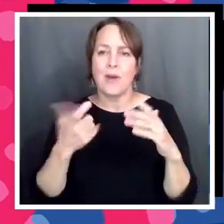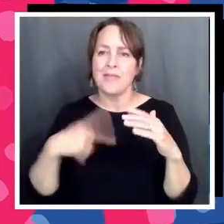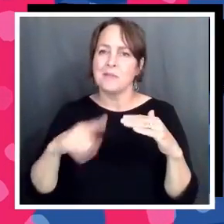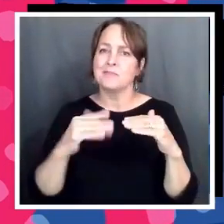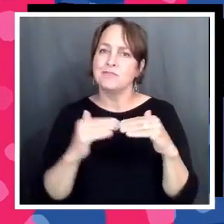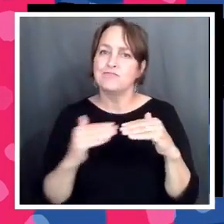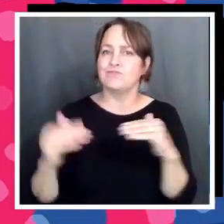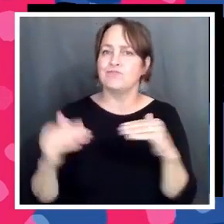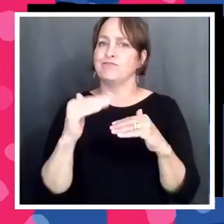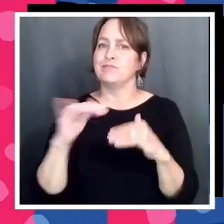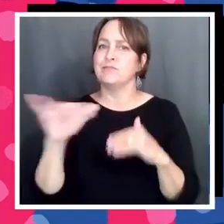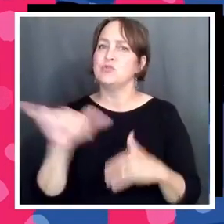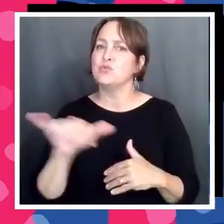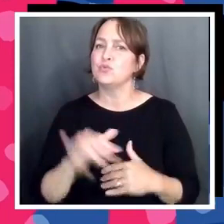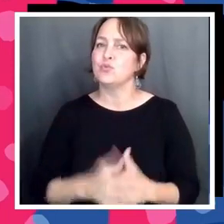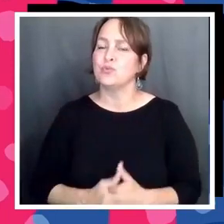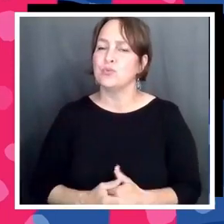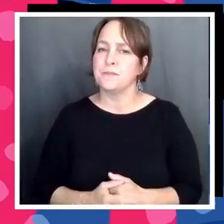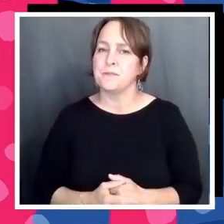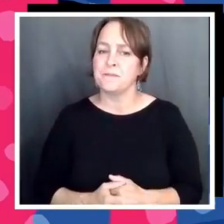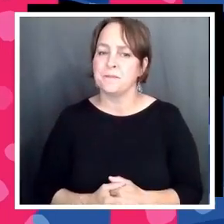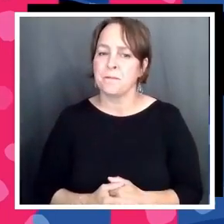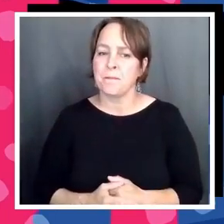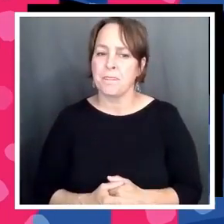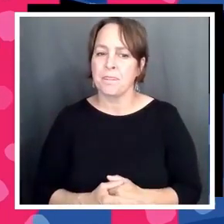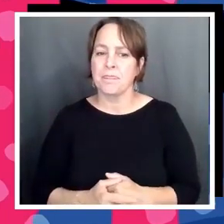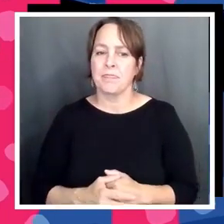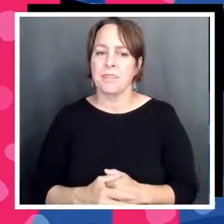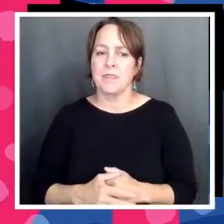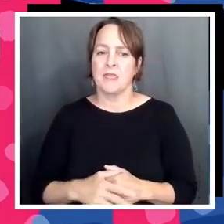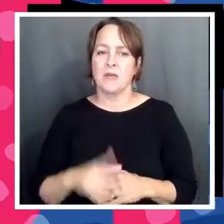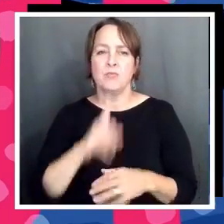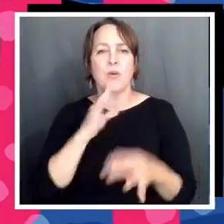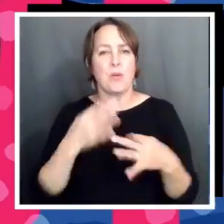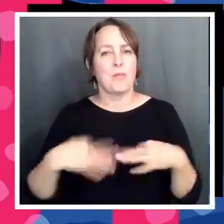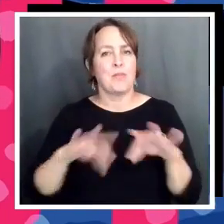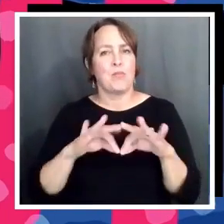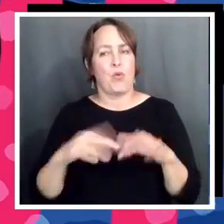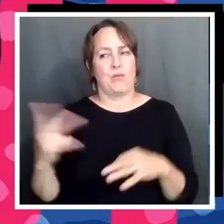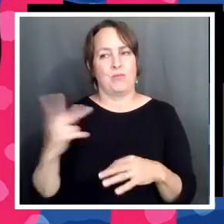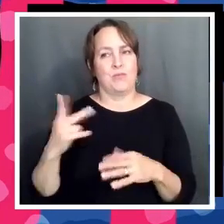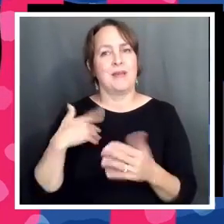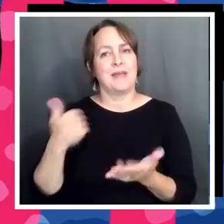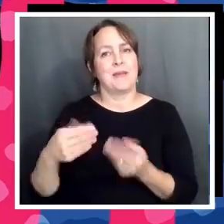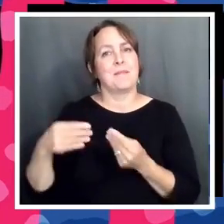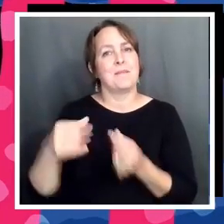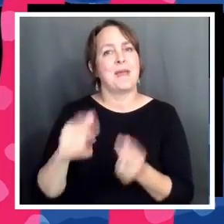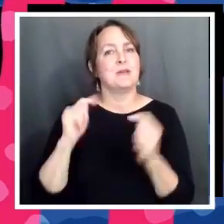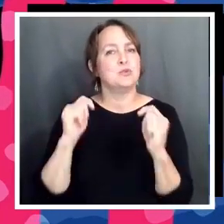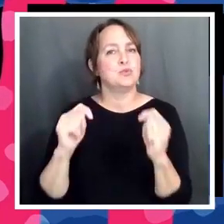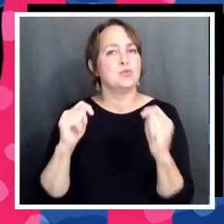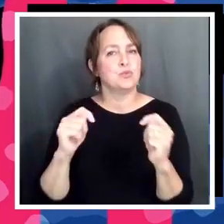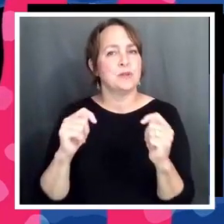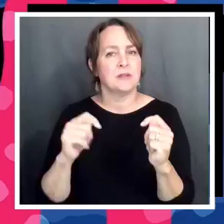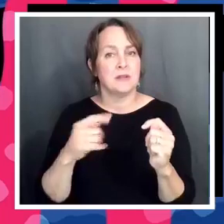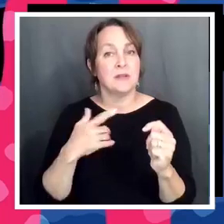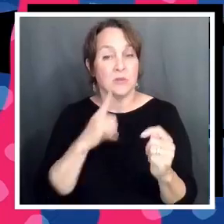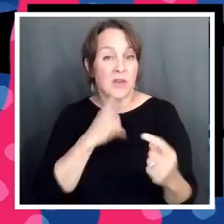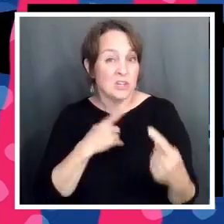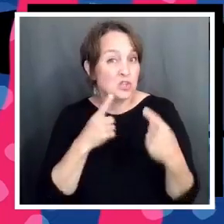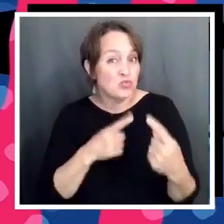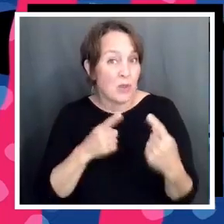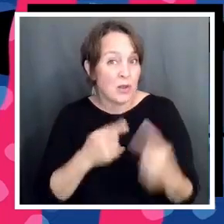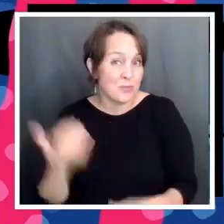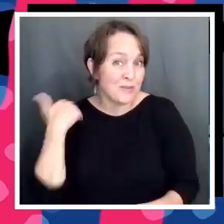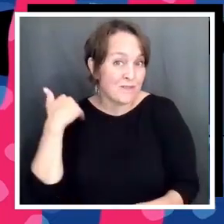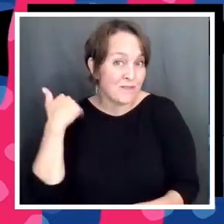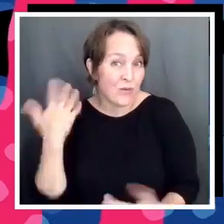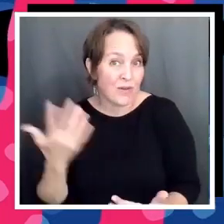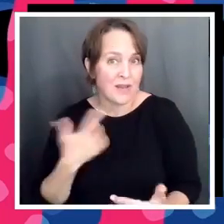REGIMENTED, BUT WE WANT THEM TO